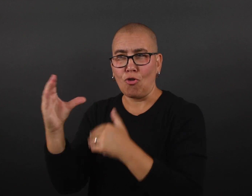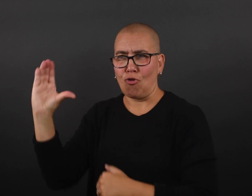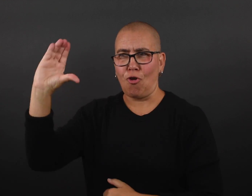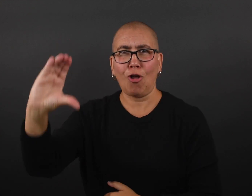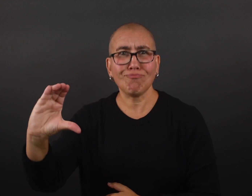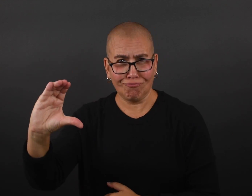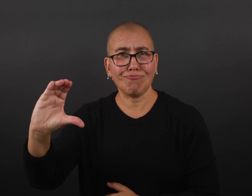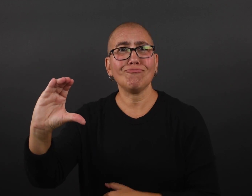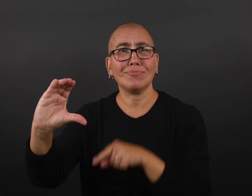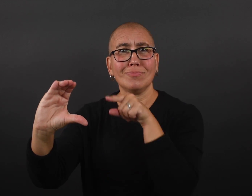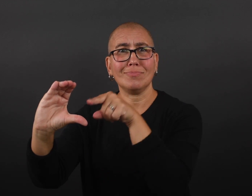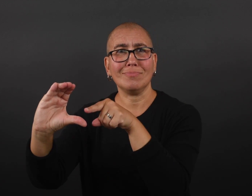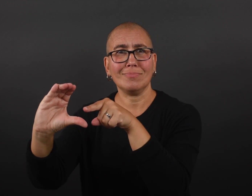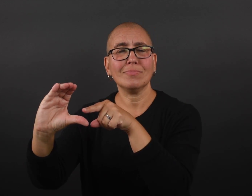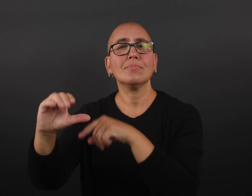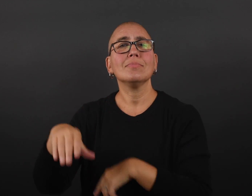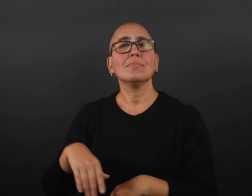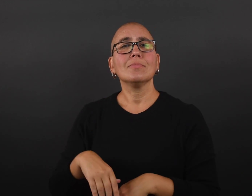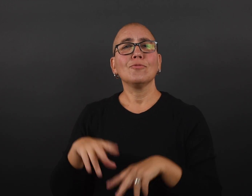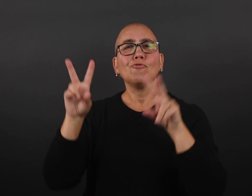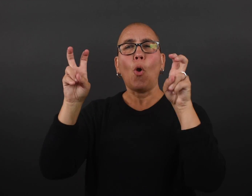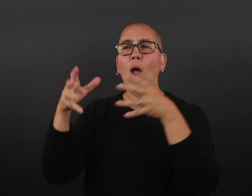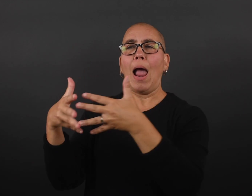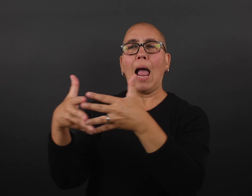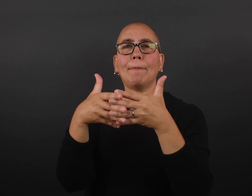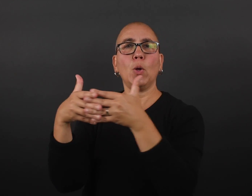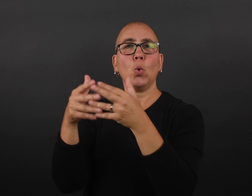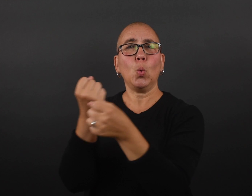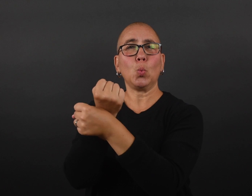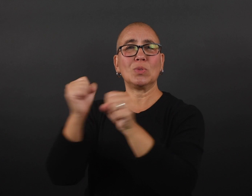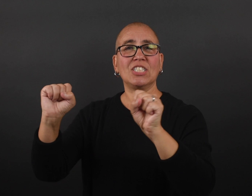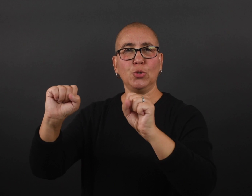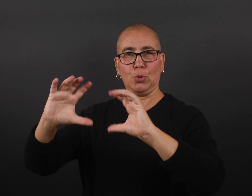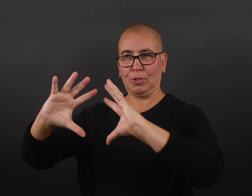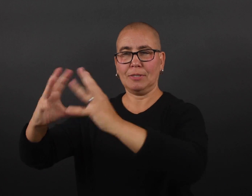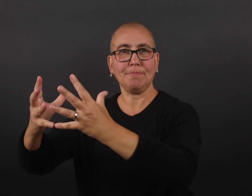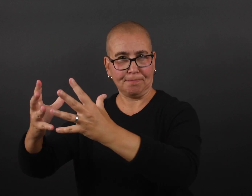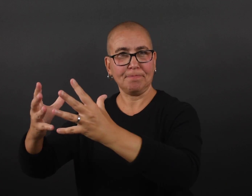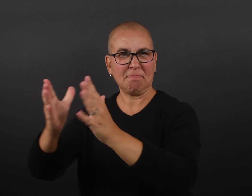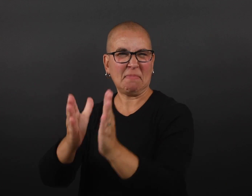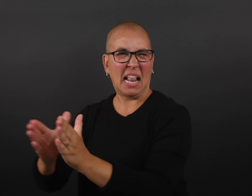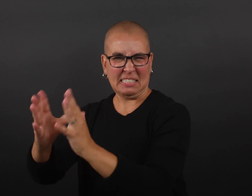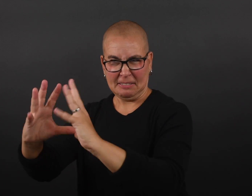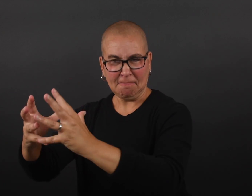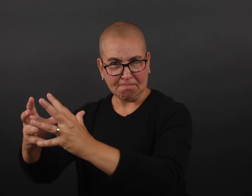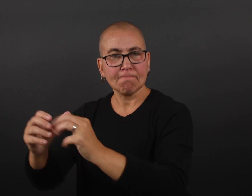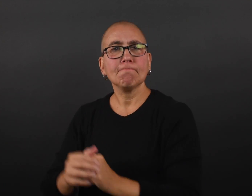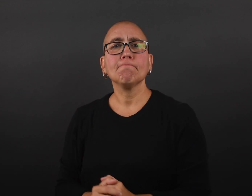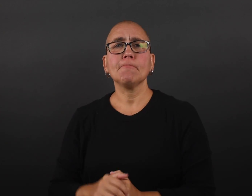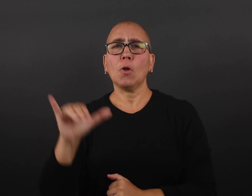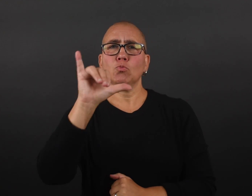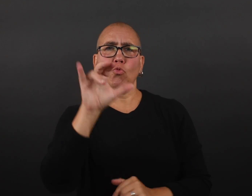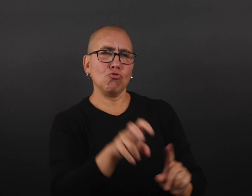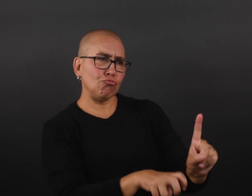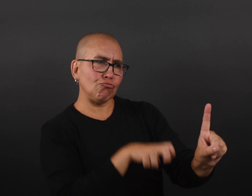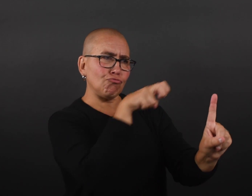At Governor Walz’s request, the Legislative COVID-19 Response Commission approved an additional